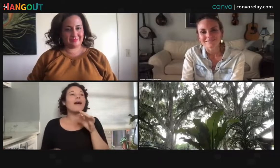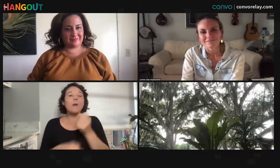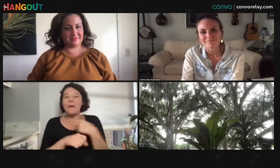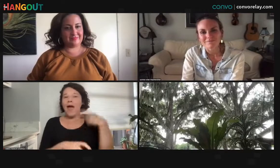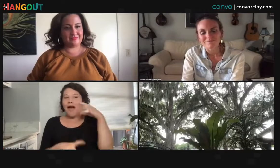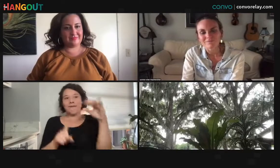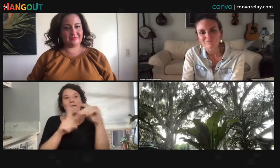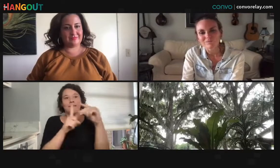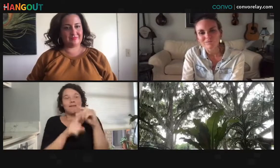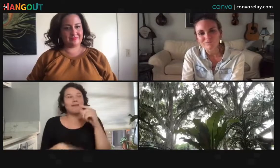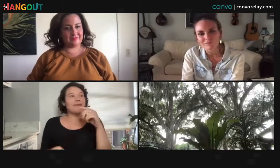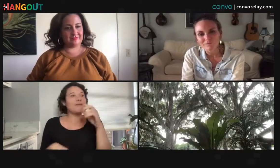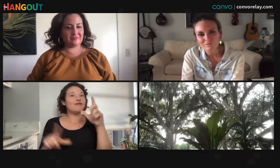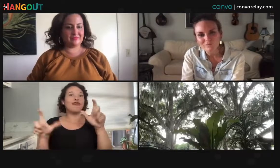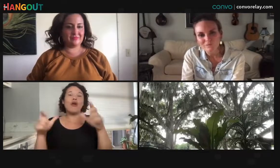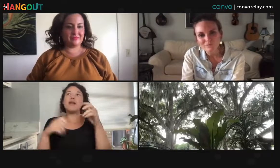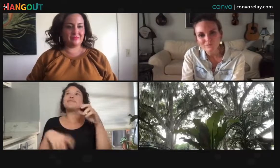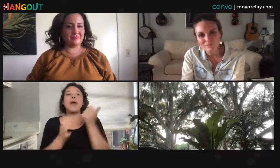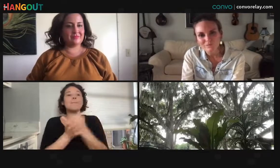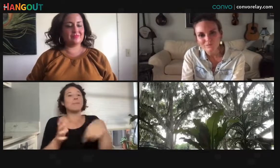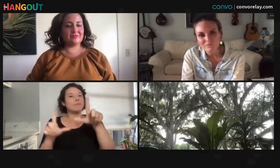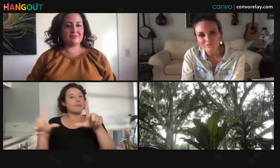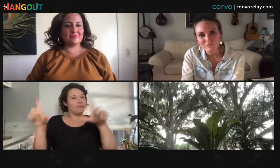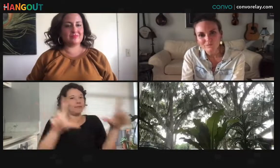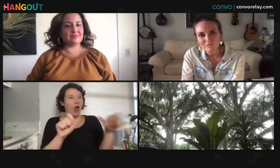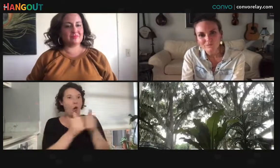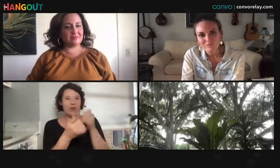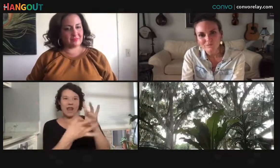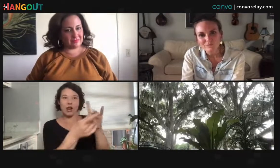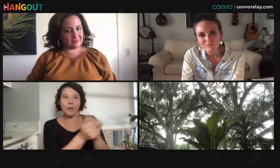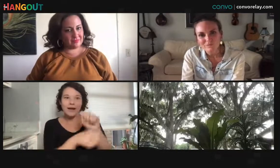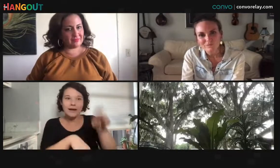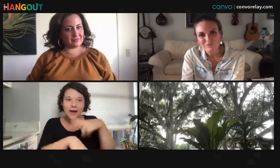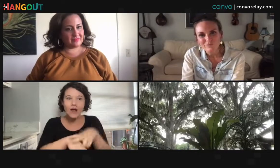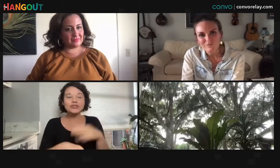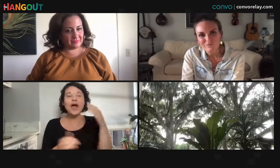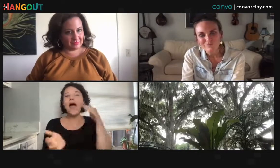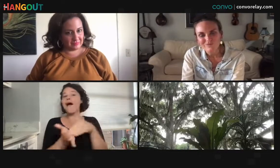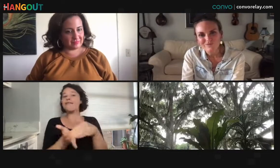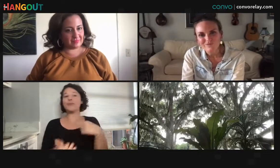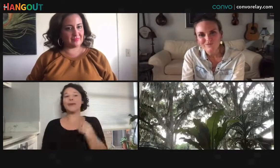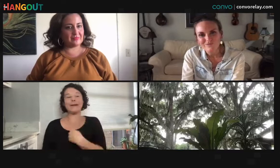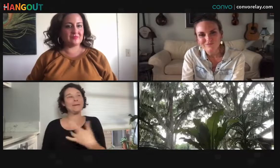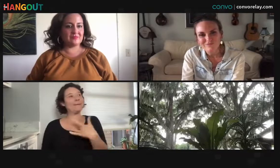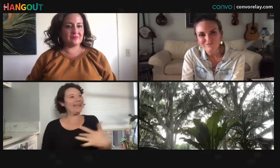nature and i do want to add to summer's remarks it makes me think of the when i think about framing connecting with